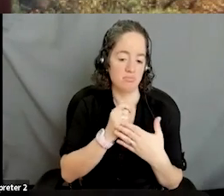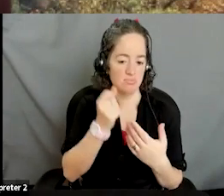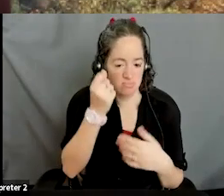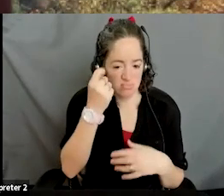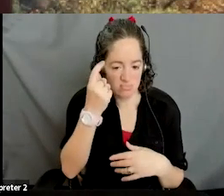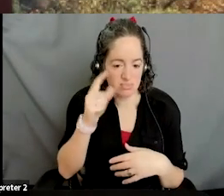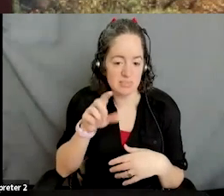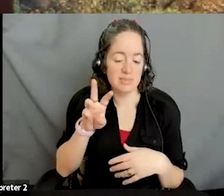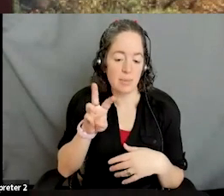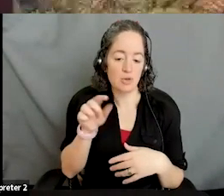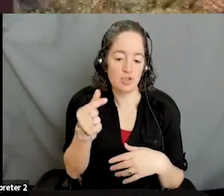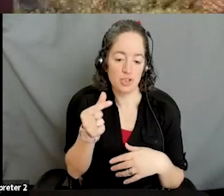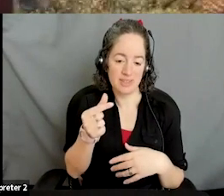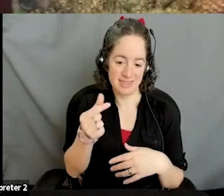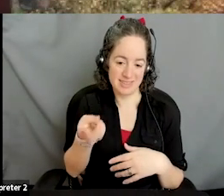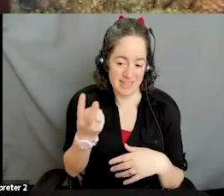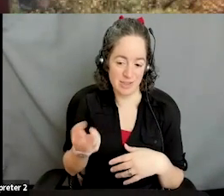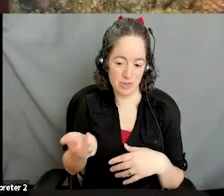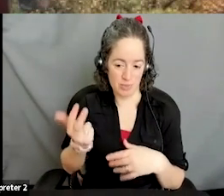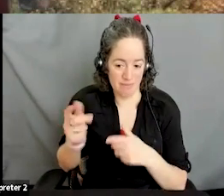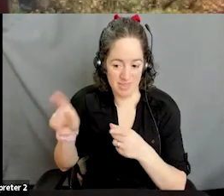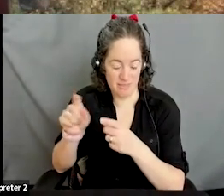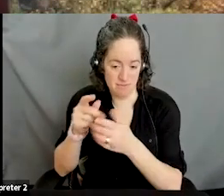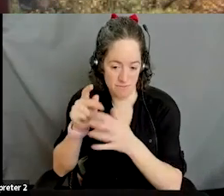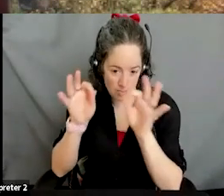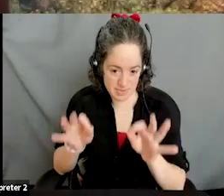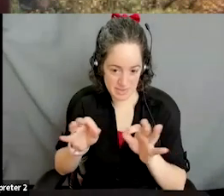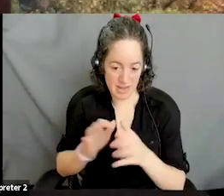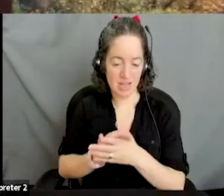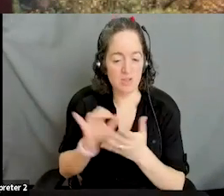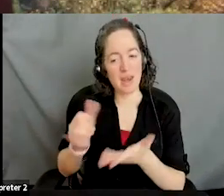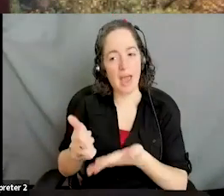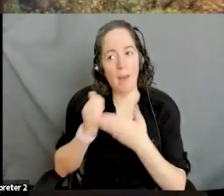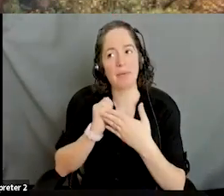That sounds like a simple thing, but that was the guide that we needed.